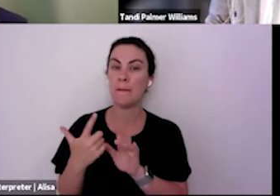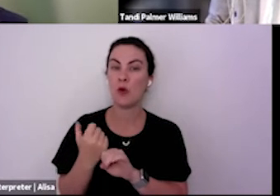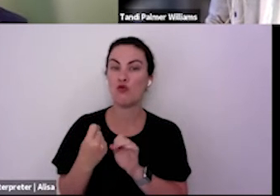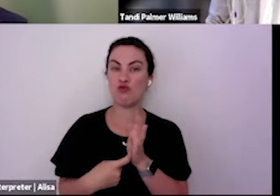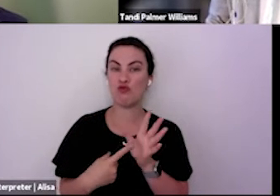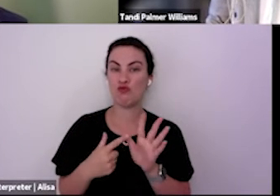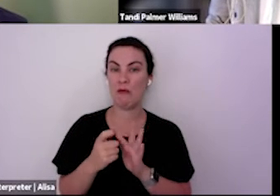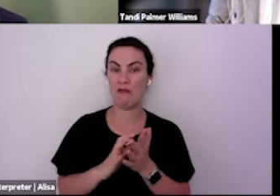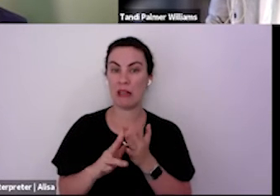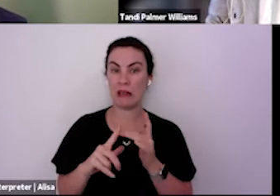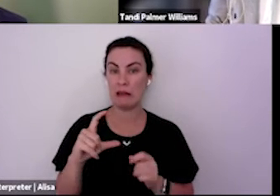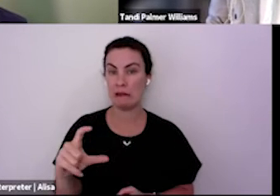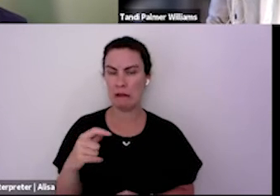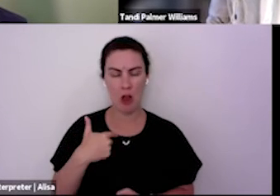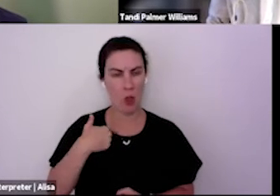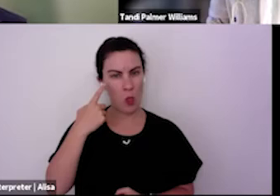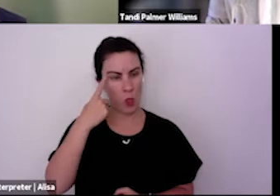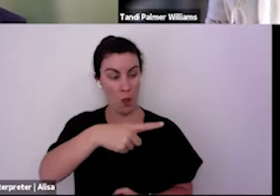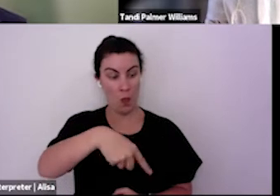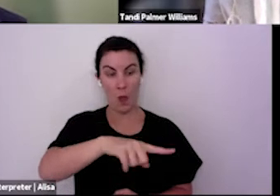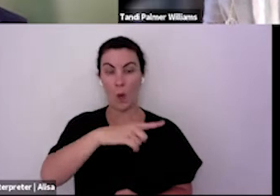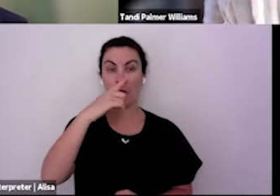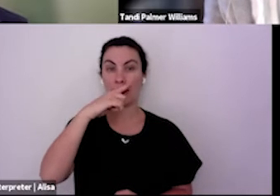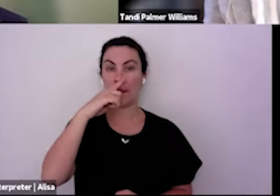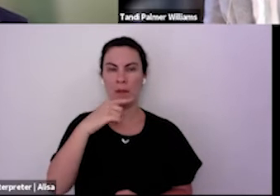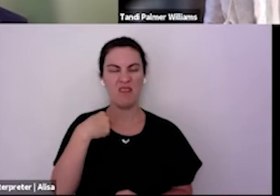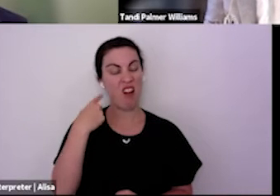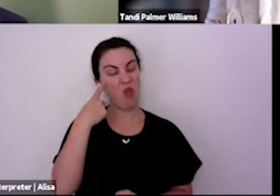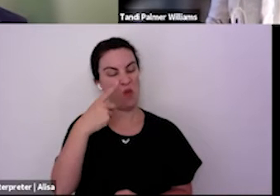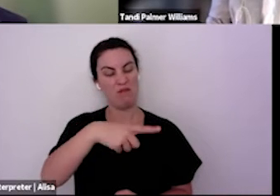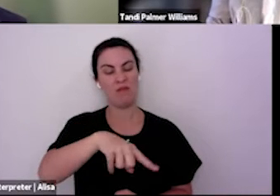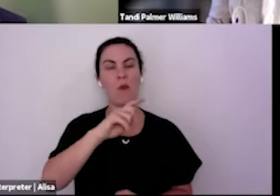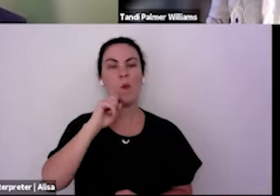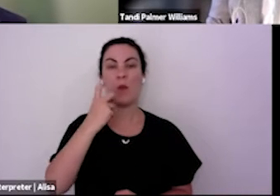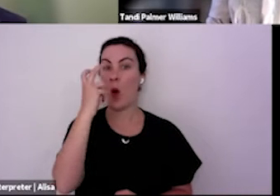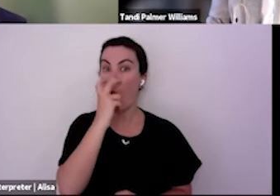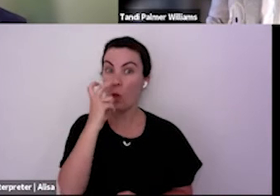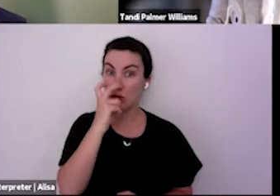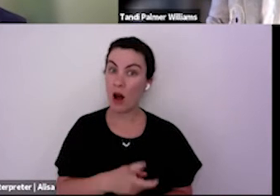doing this that digital devotees would be more likely to be older. But not true.